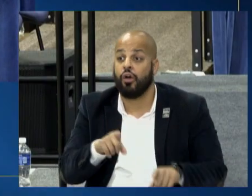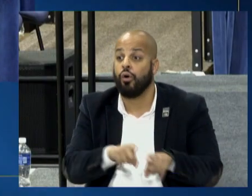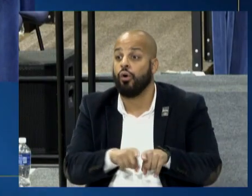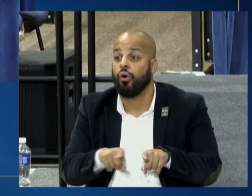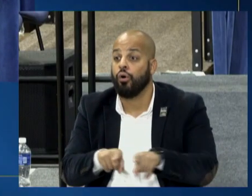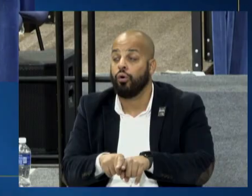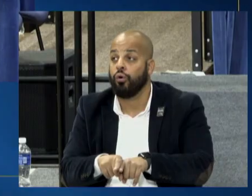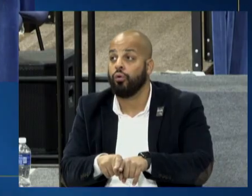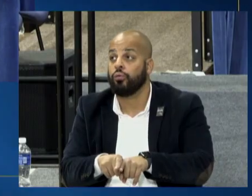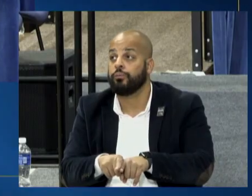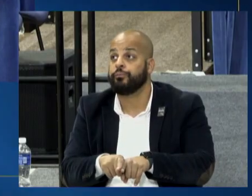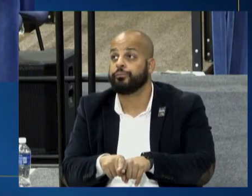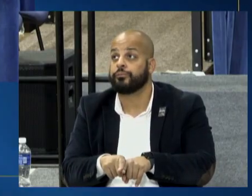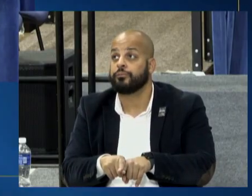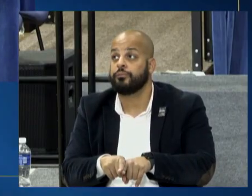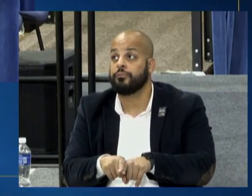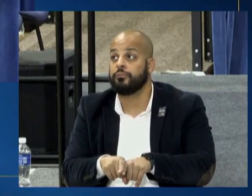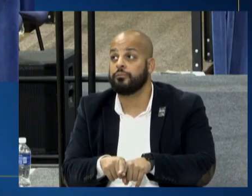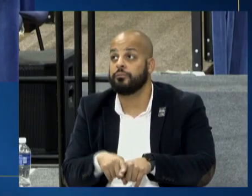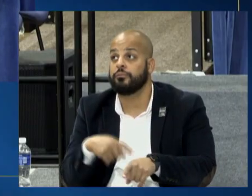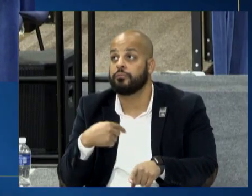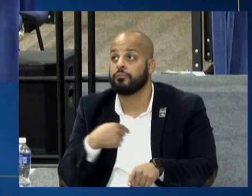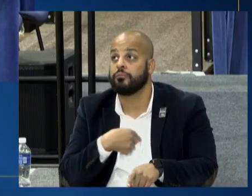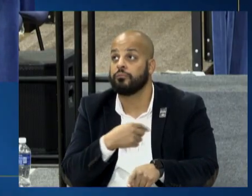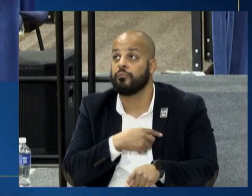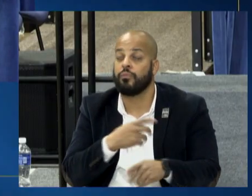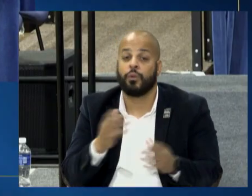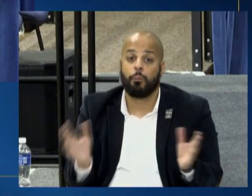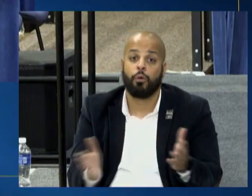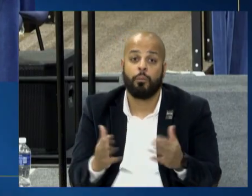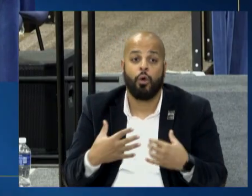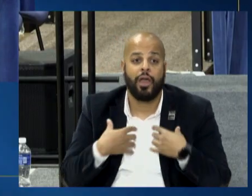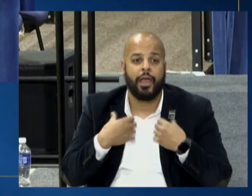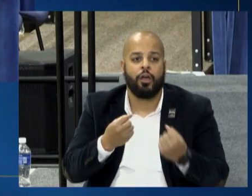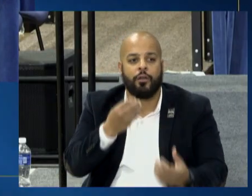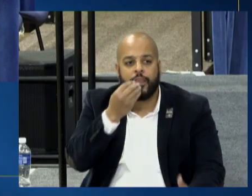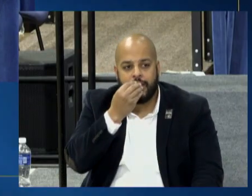promoting quitting, promoting healthy eating and physical activity, and much more.